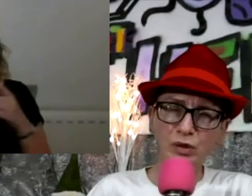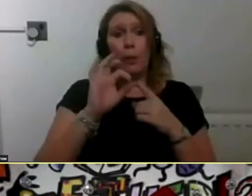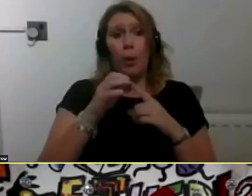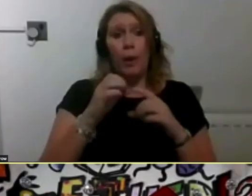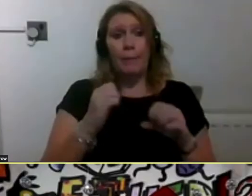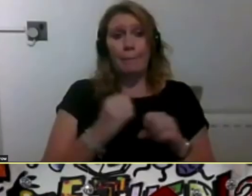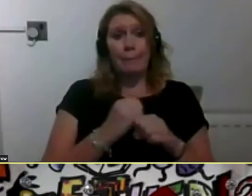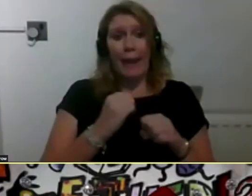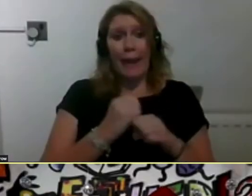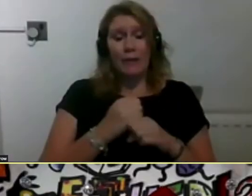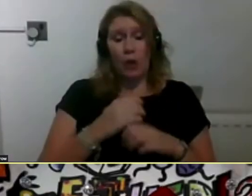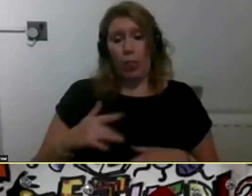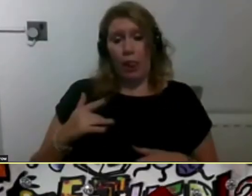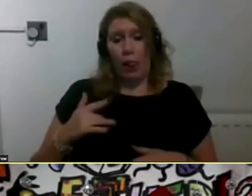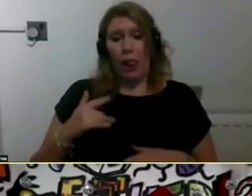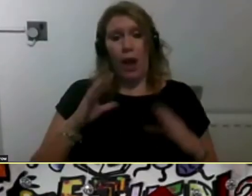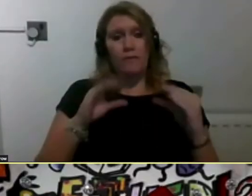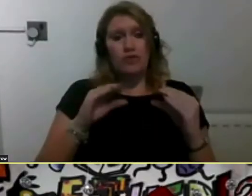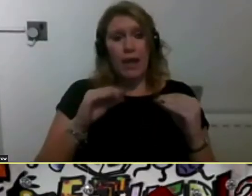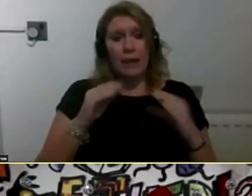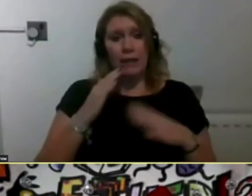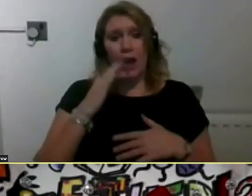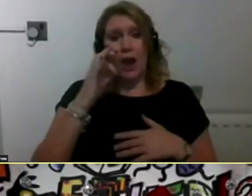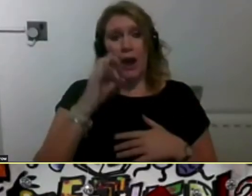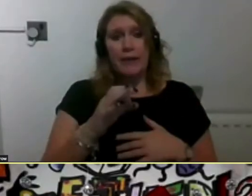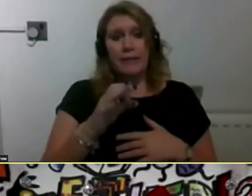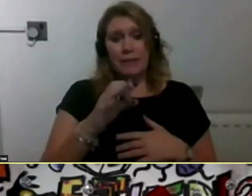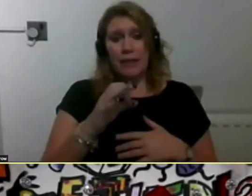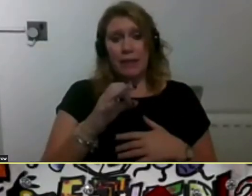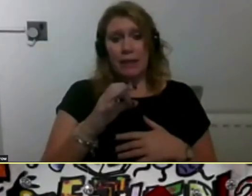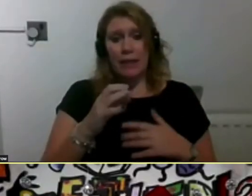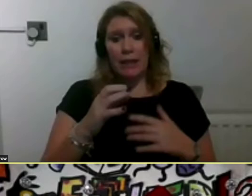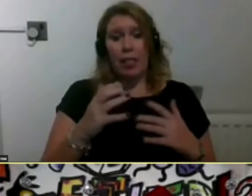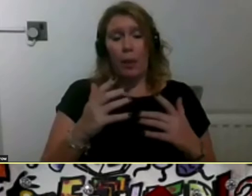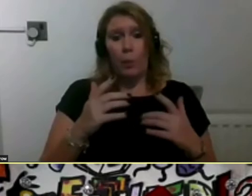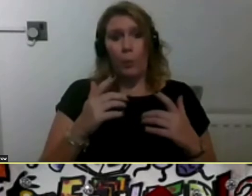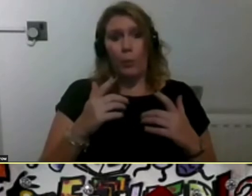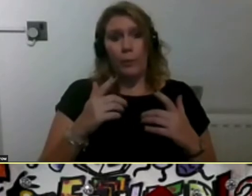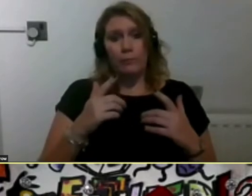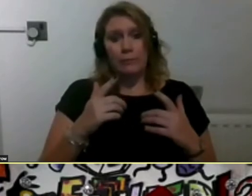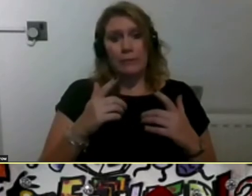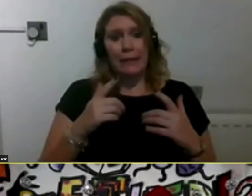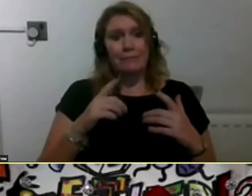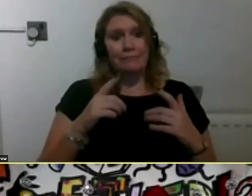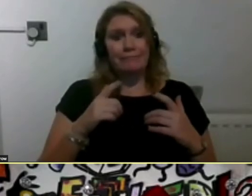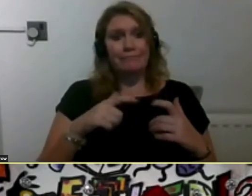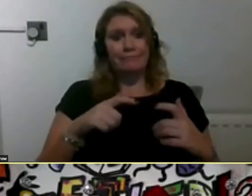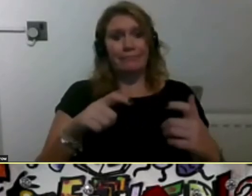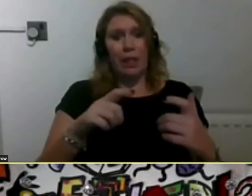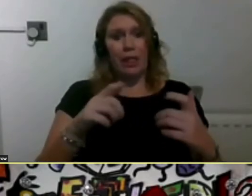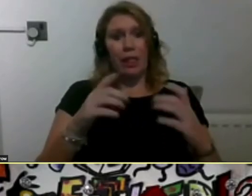on the live chat which is we can still do applause by raising these funny little